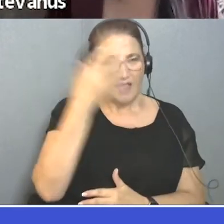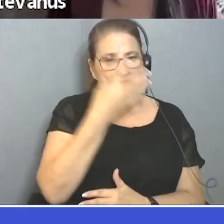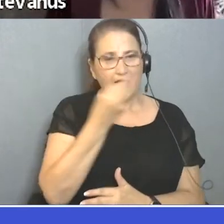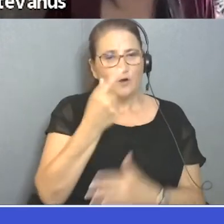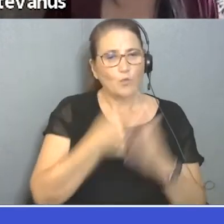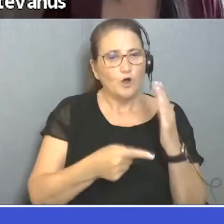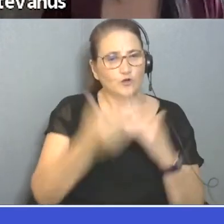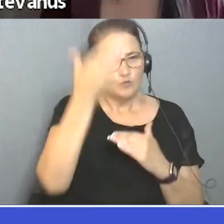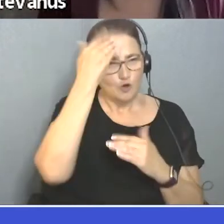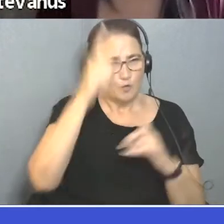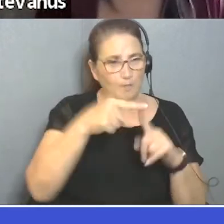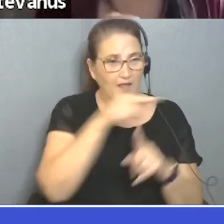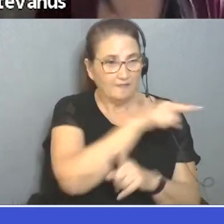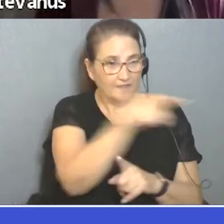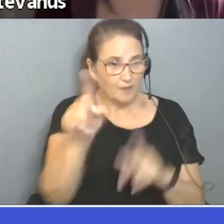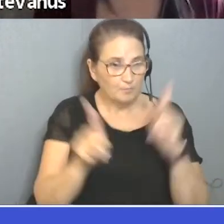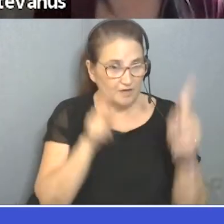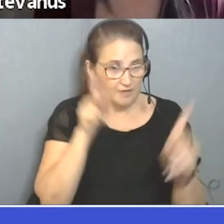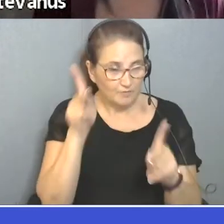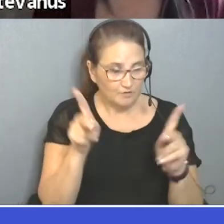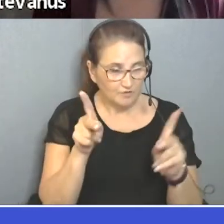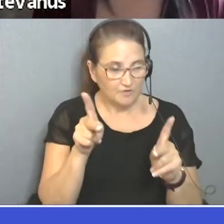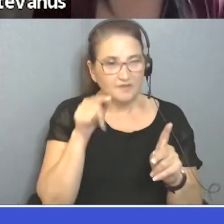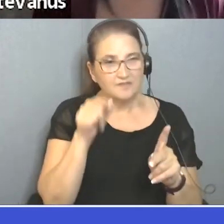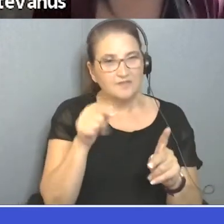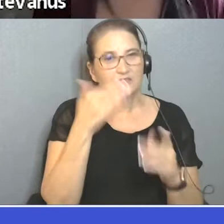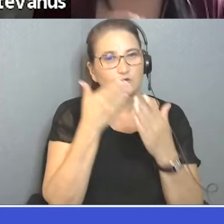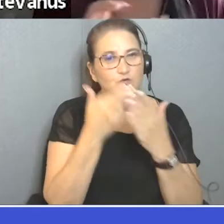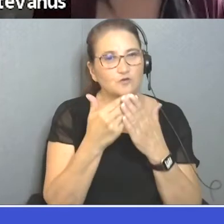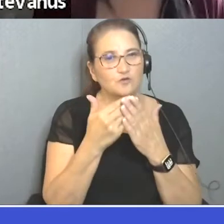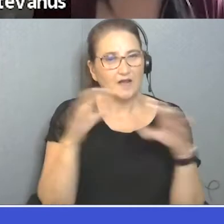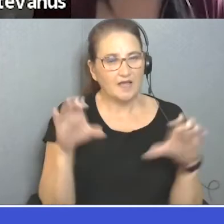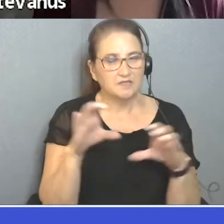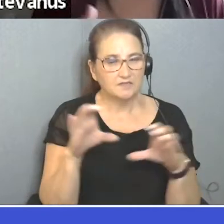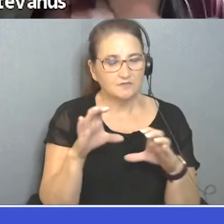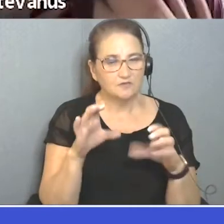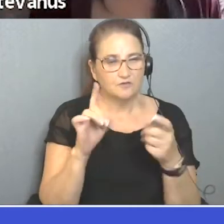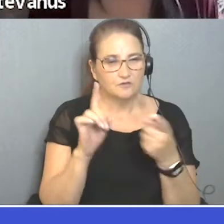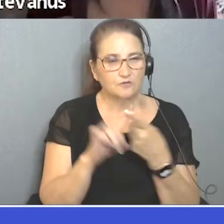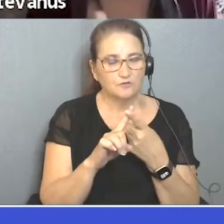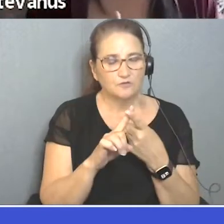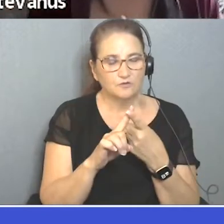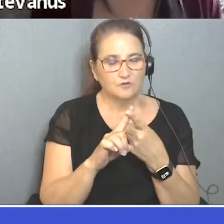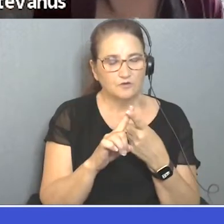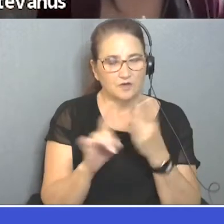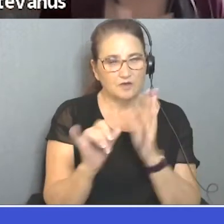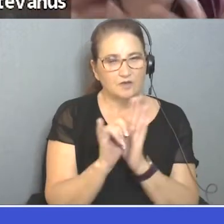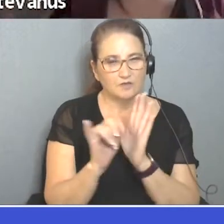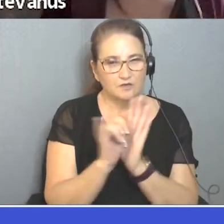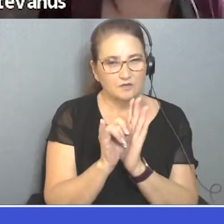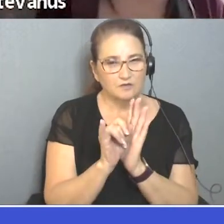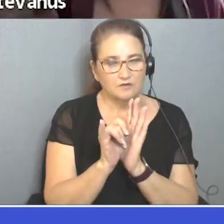In this case it's a really great design activity that could be used to identify current understanding of the